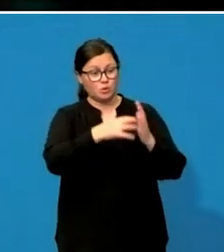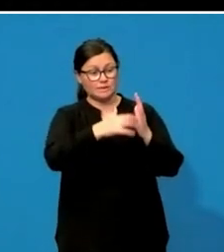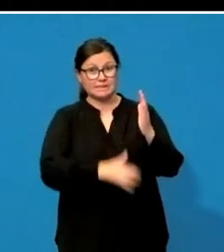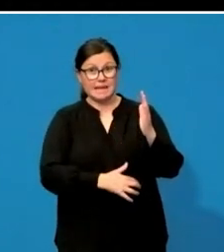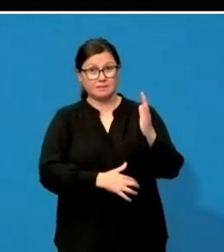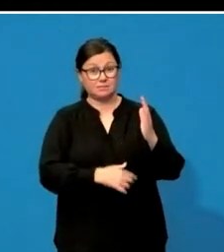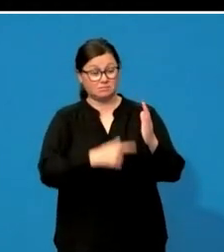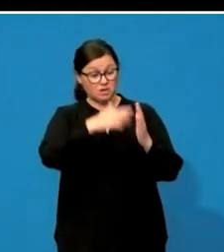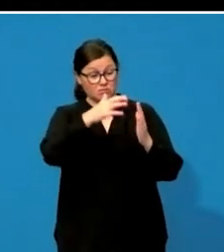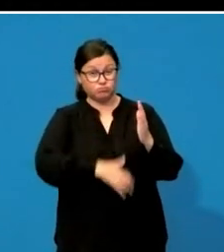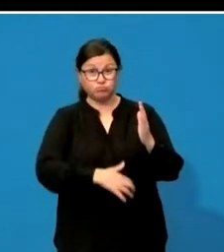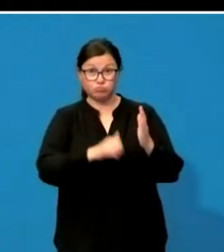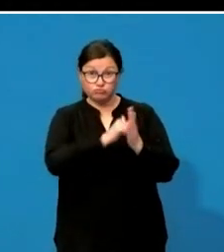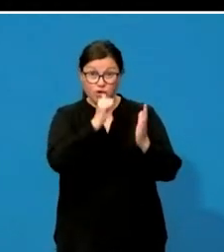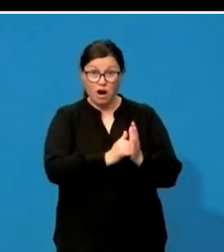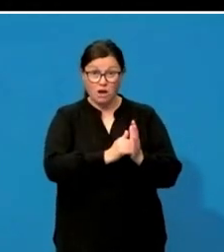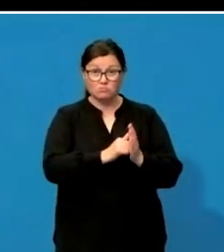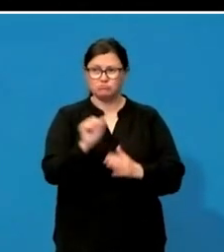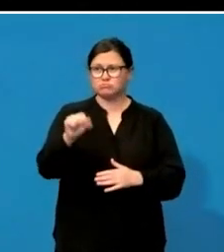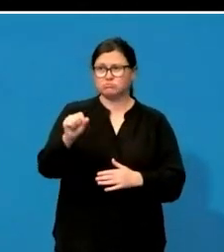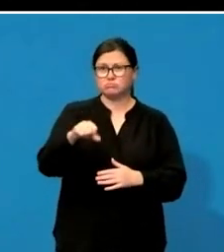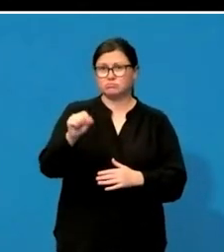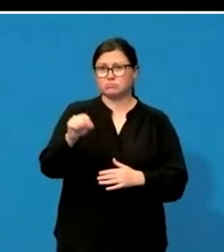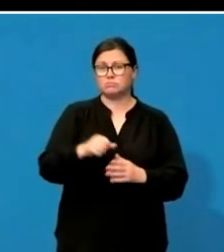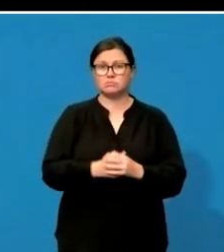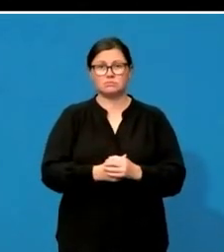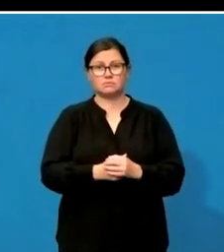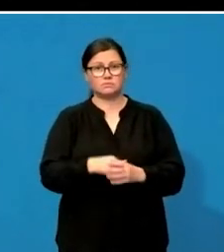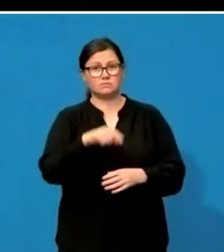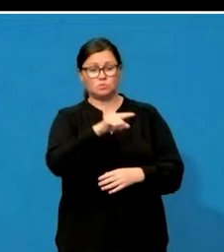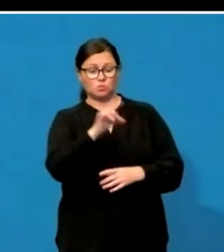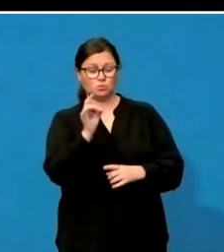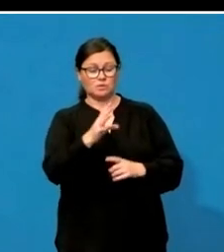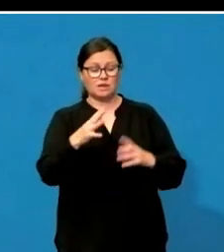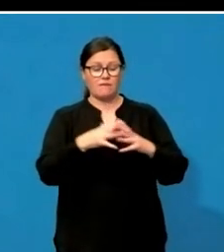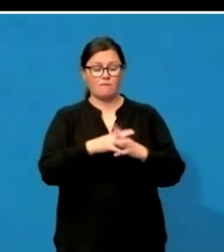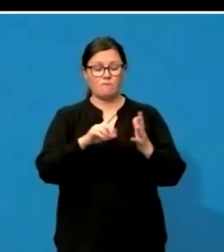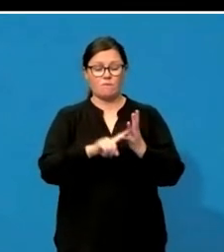Yes. MS TARRAGO: And you're a Warumungu woman? Yes. MS TARRAGO: And you're also a speaker for --